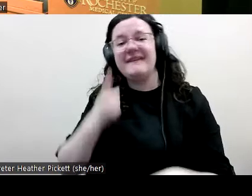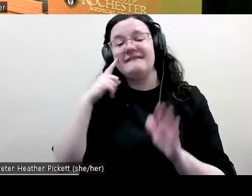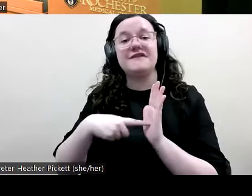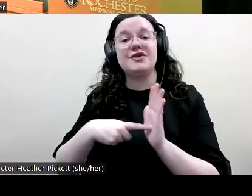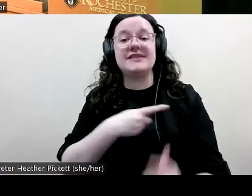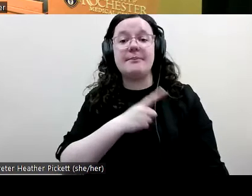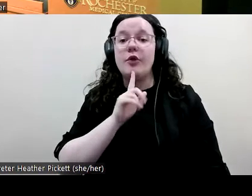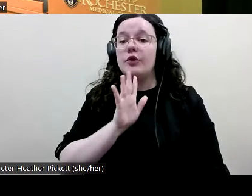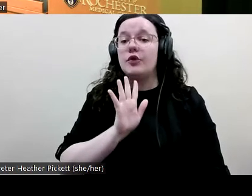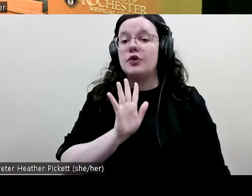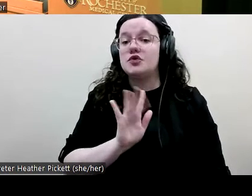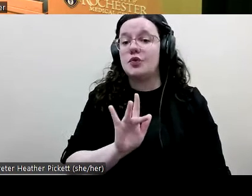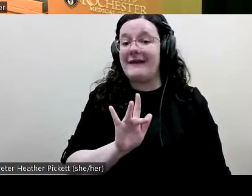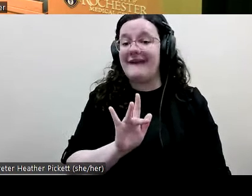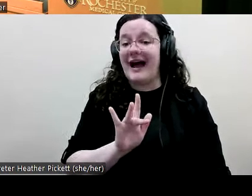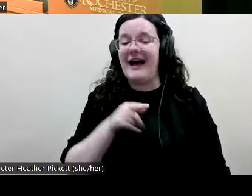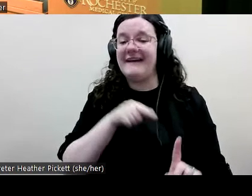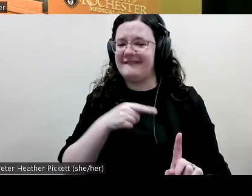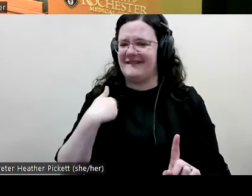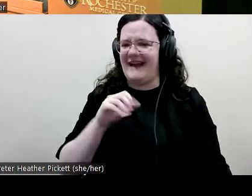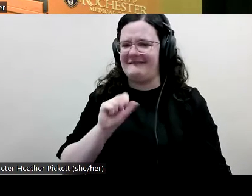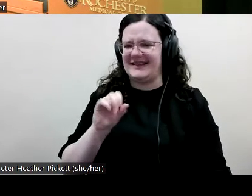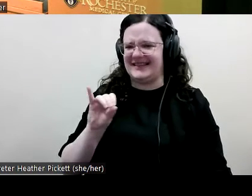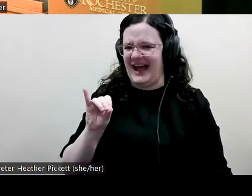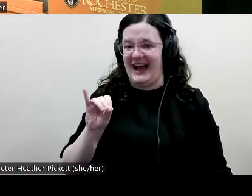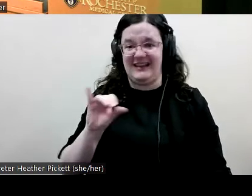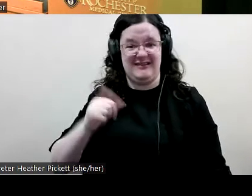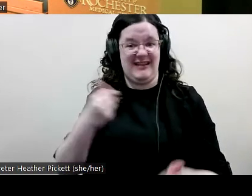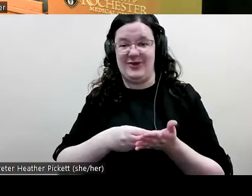income they're still struggling with delusional thoughts they couldn't buy groceries if their life